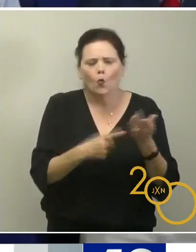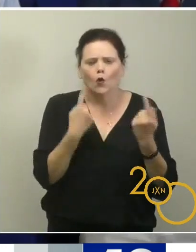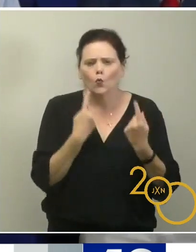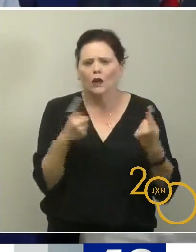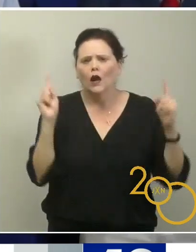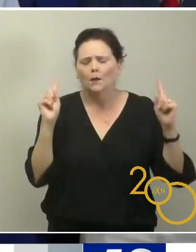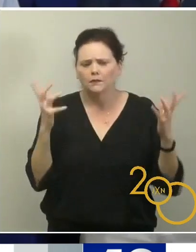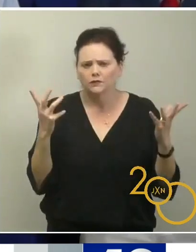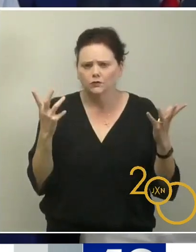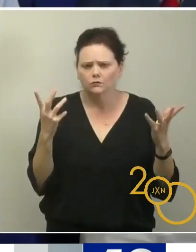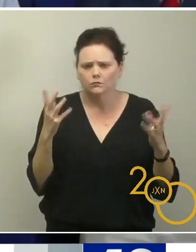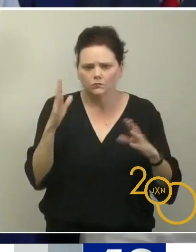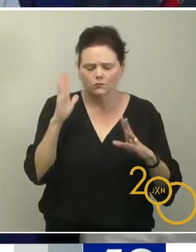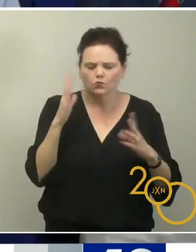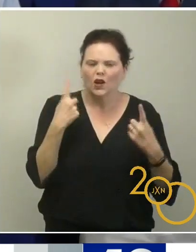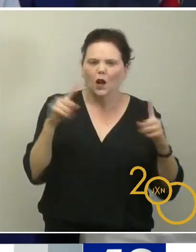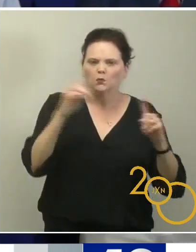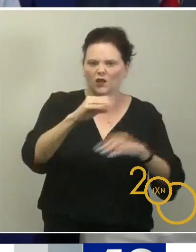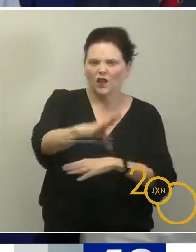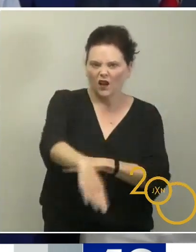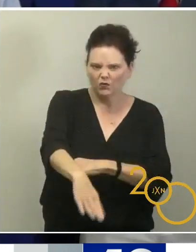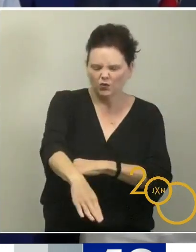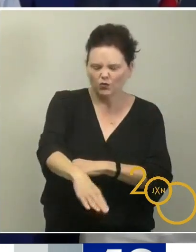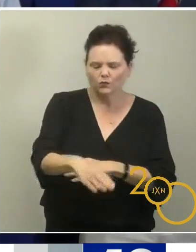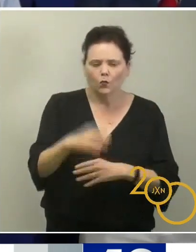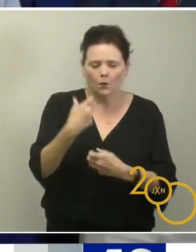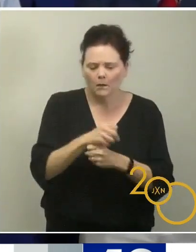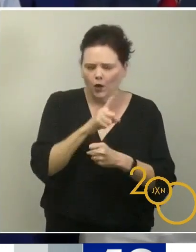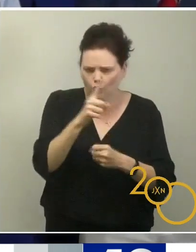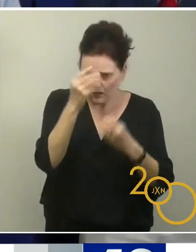SAYS WE WILL BE TRANSPARENT AS FAR AS PROVIDING INFORMATION. EVERY DAY WE WILL HAVE AN ACTION PLAN FOR THE ACTIVITIES